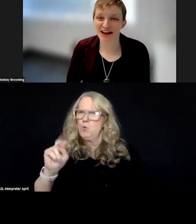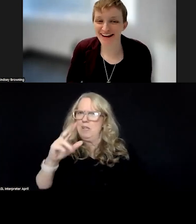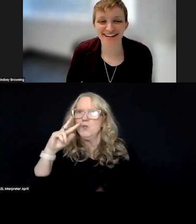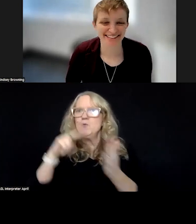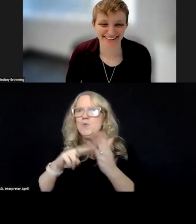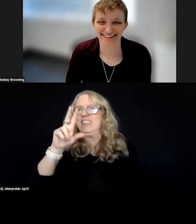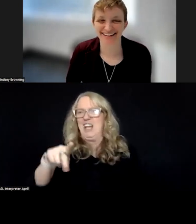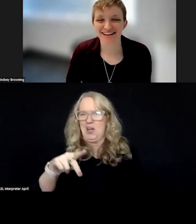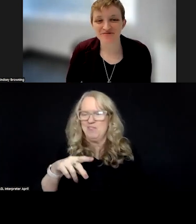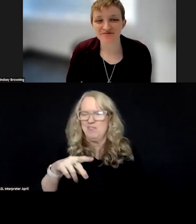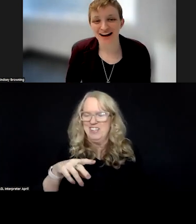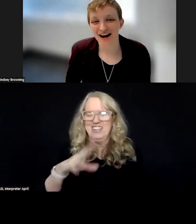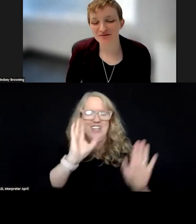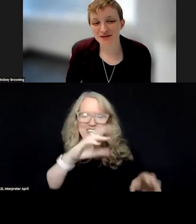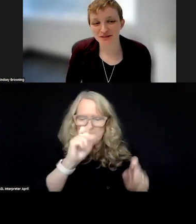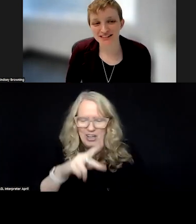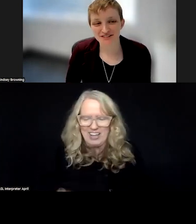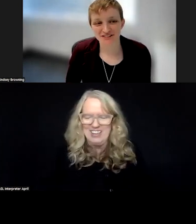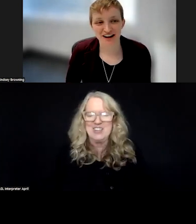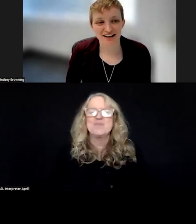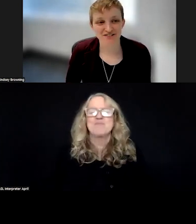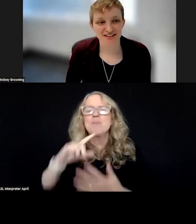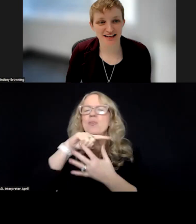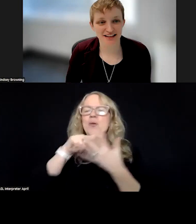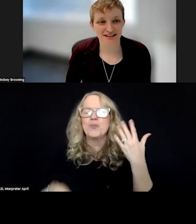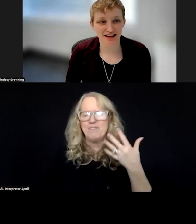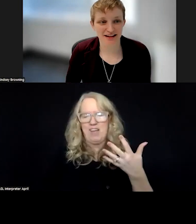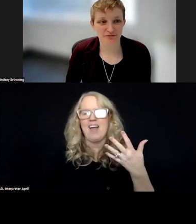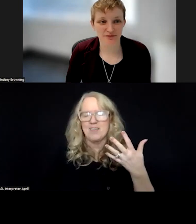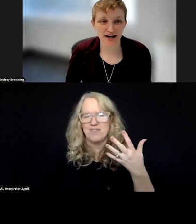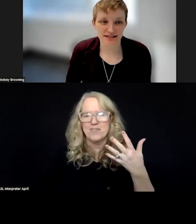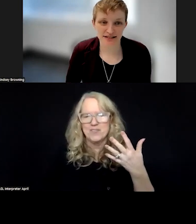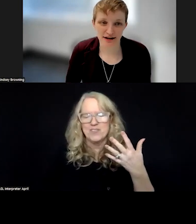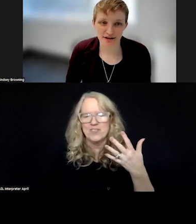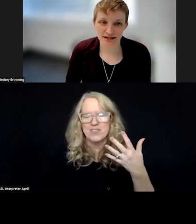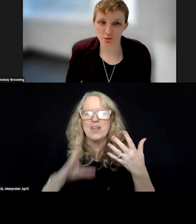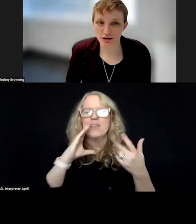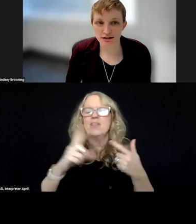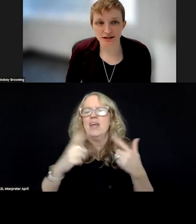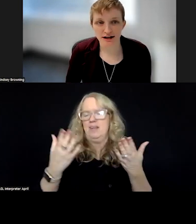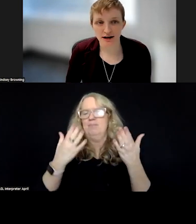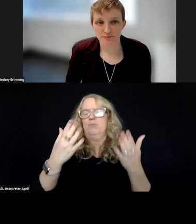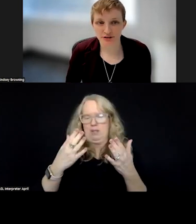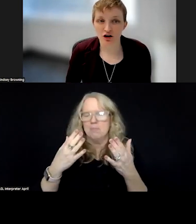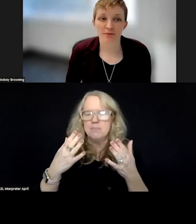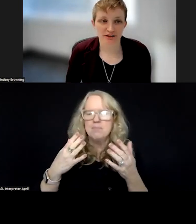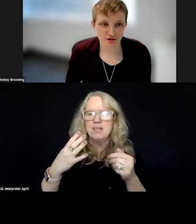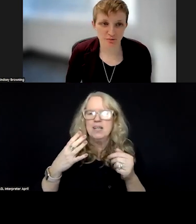OKAY. THESE ARE THE FIVE WHERE THEY RAISE AREAS WHERE LAW MAKERS